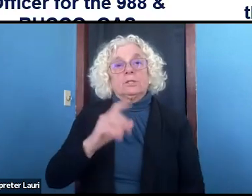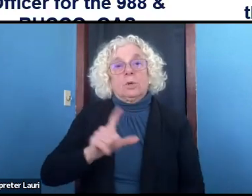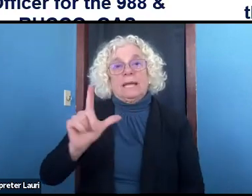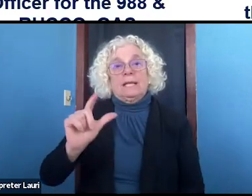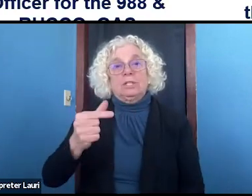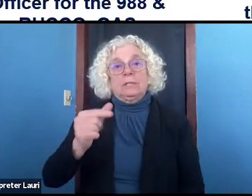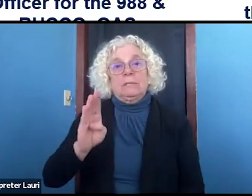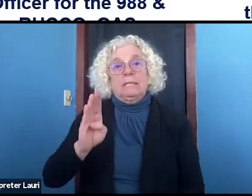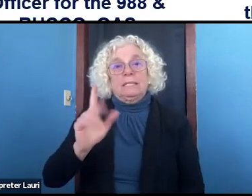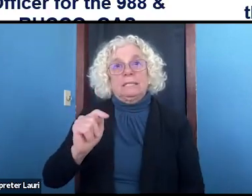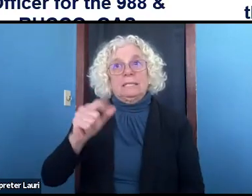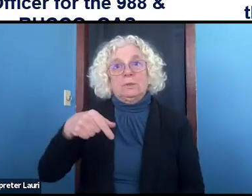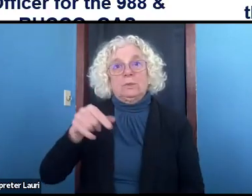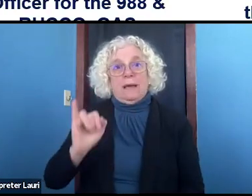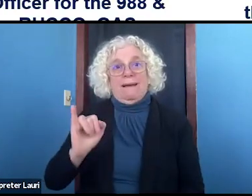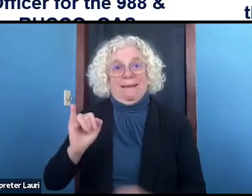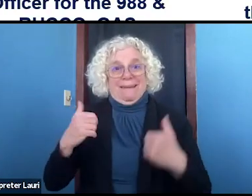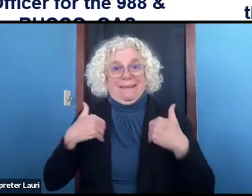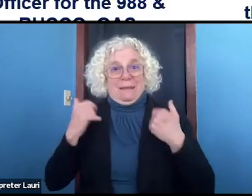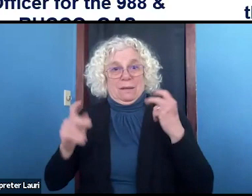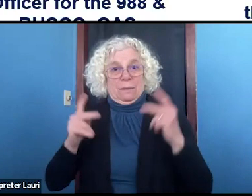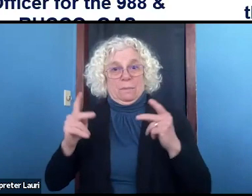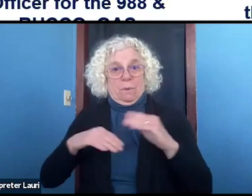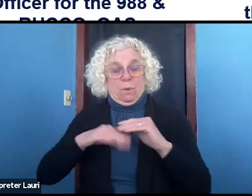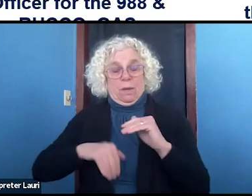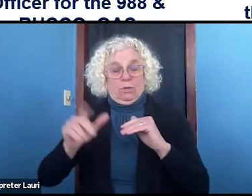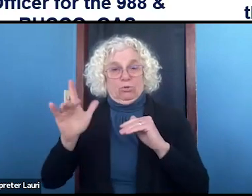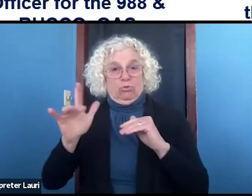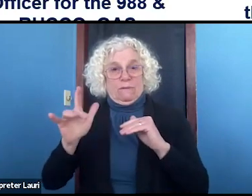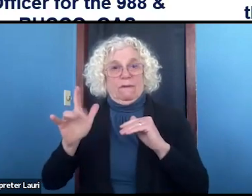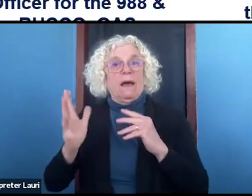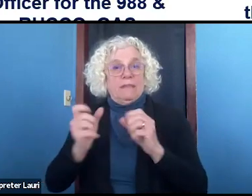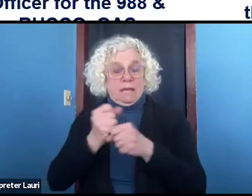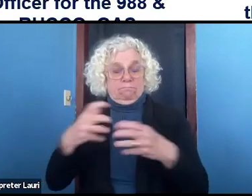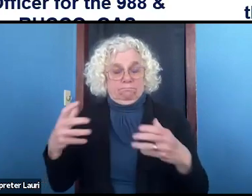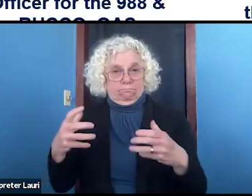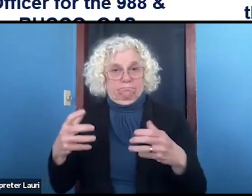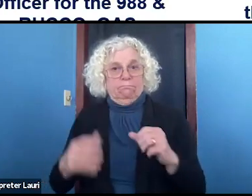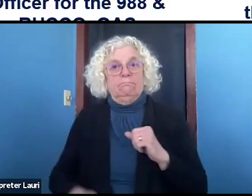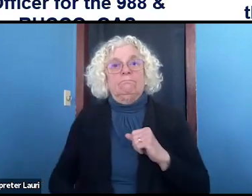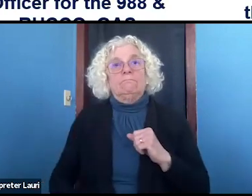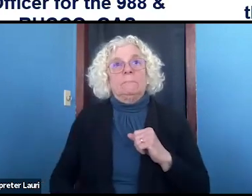plus youth and young adults under the age of 25 has been expanded. The addition of